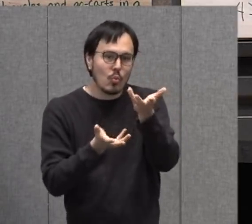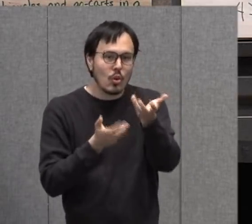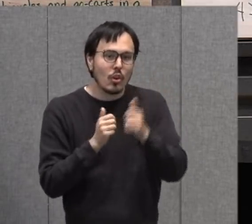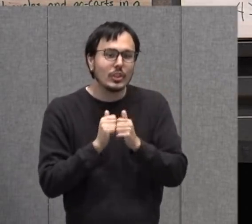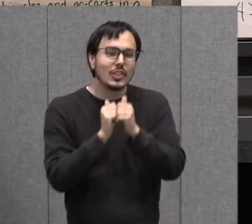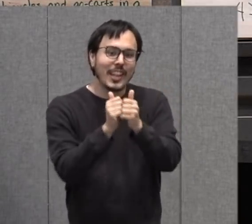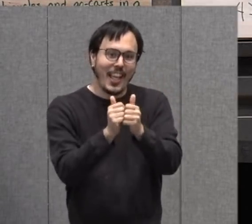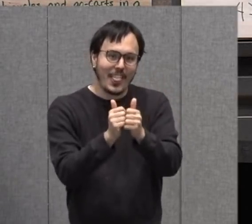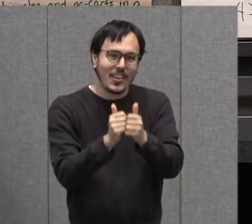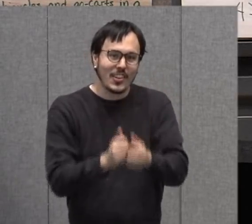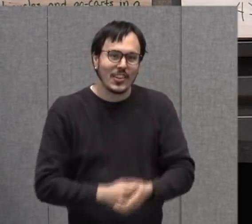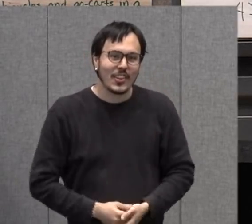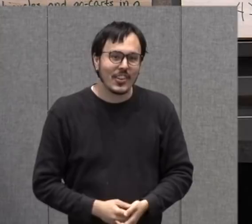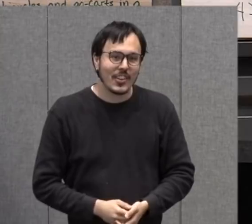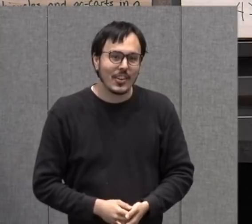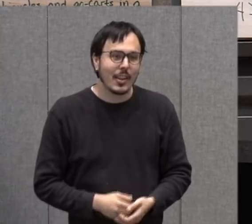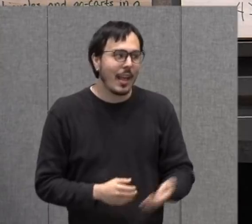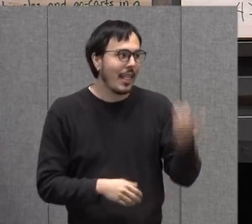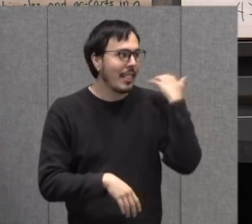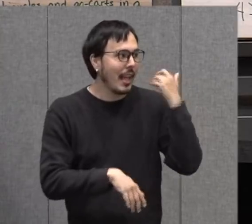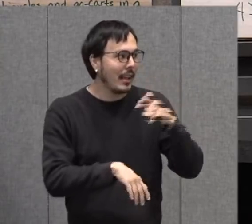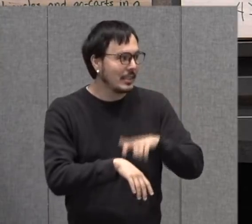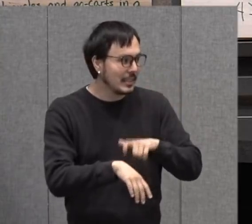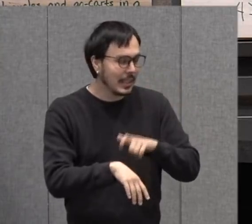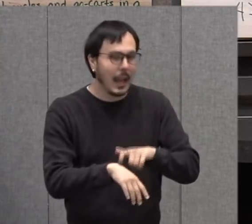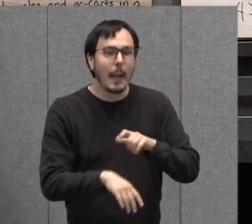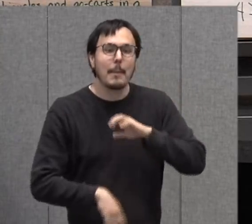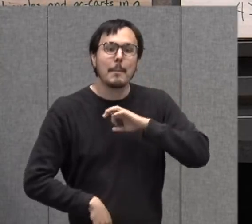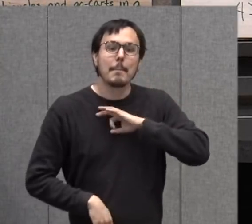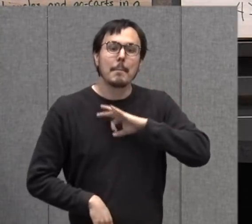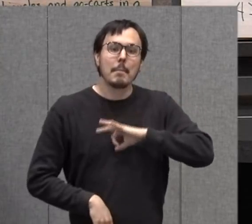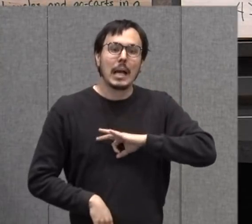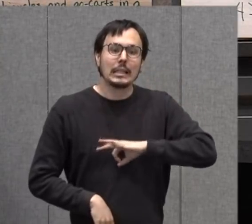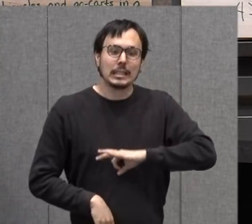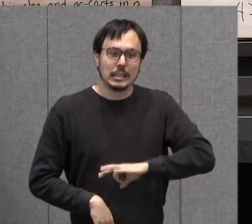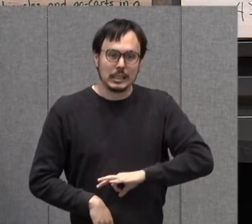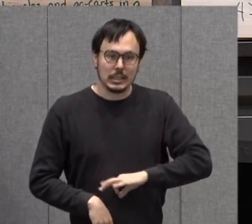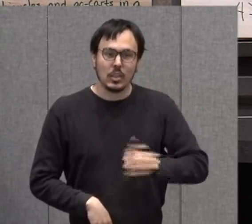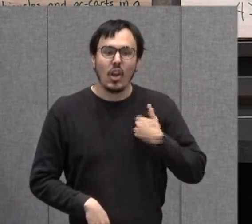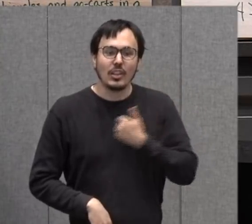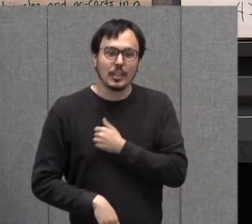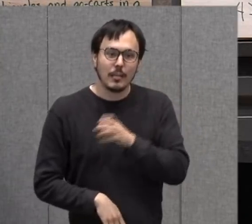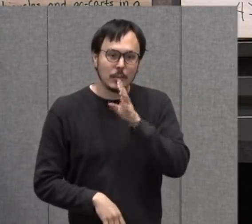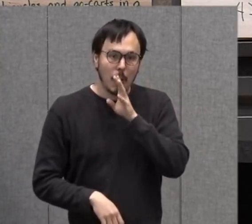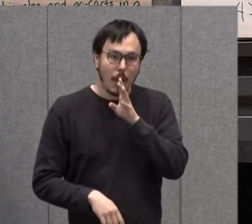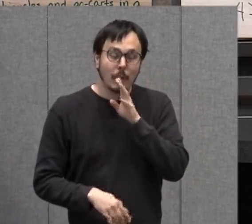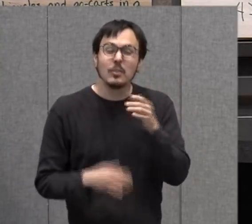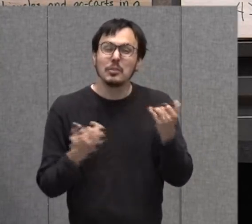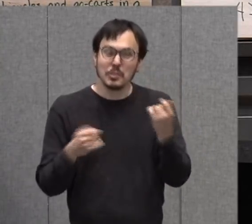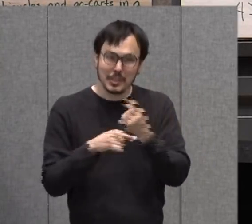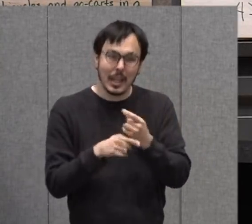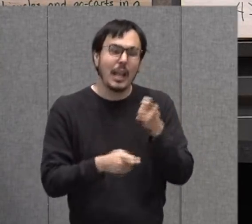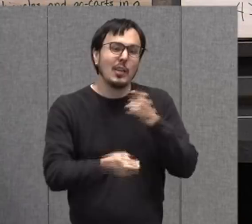Last time we worked on some buttons problem and this time I'm gonna switch it up since we were working on some patterning